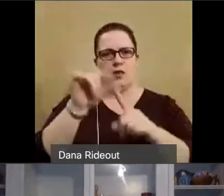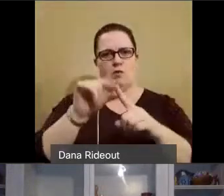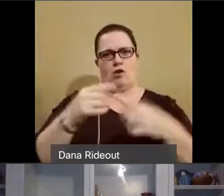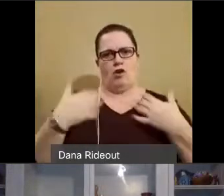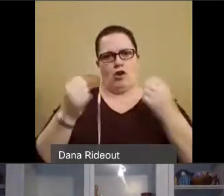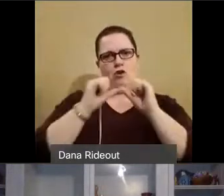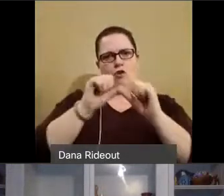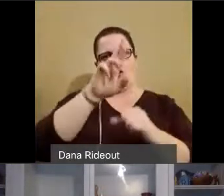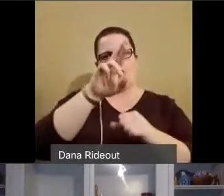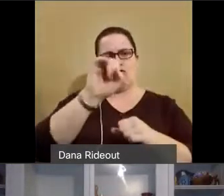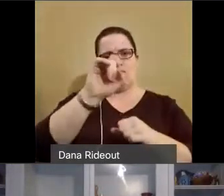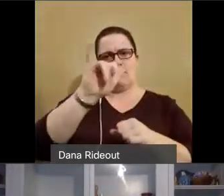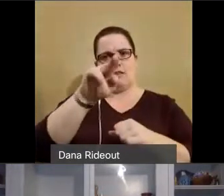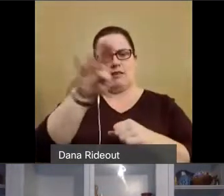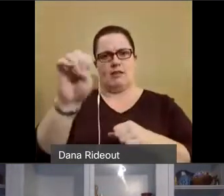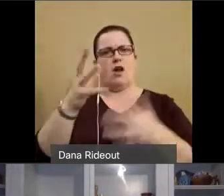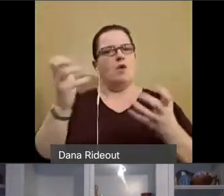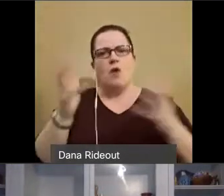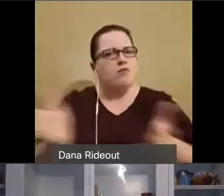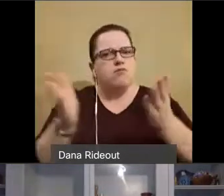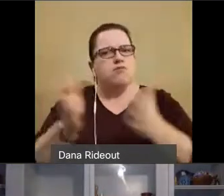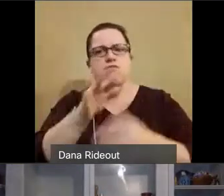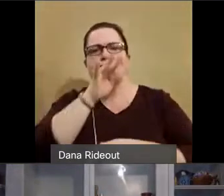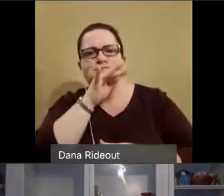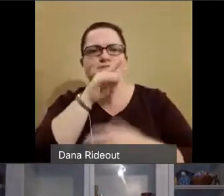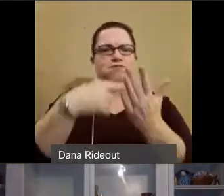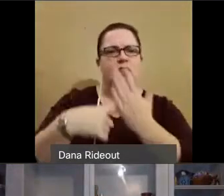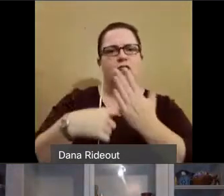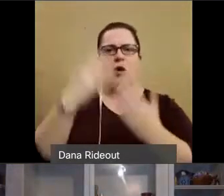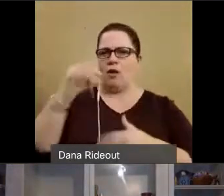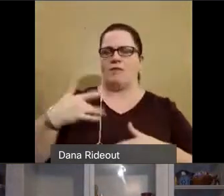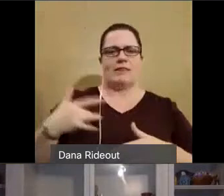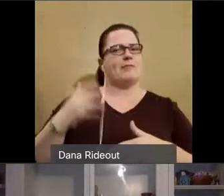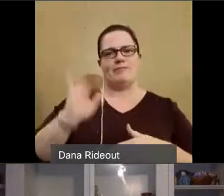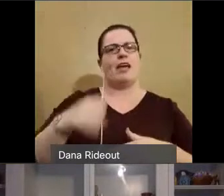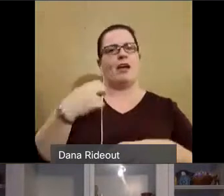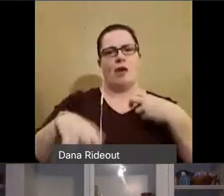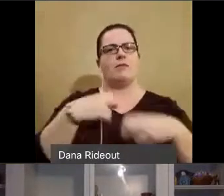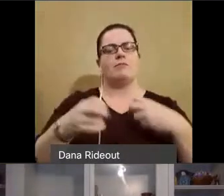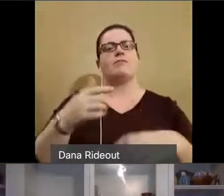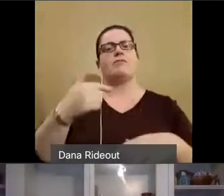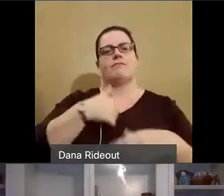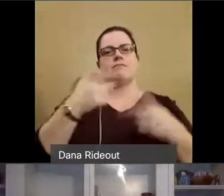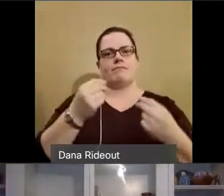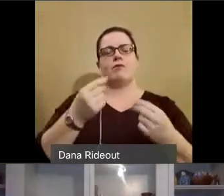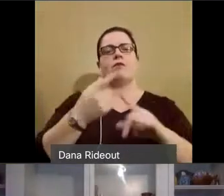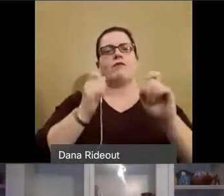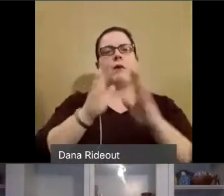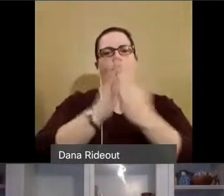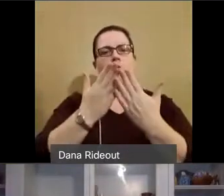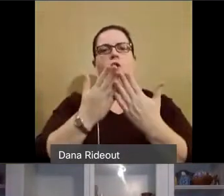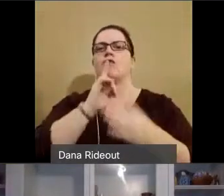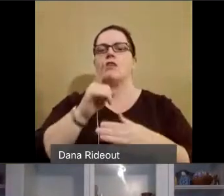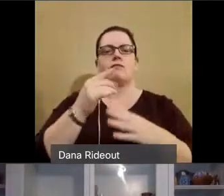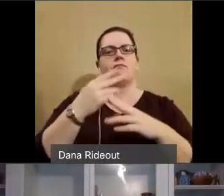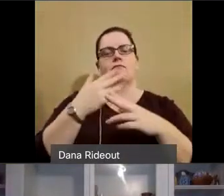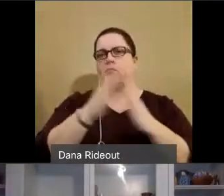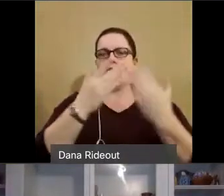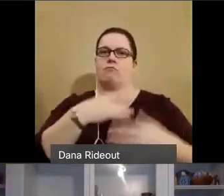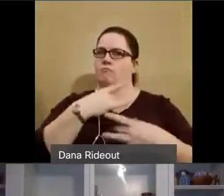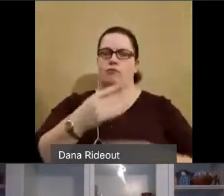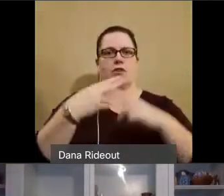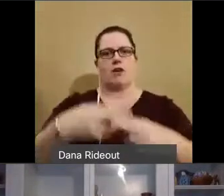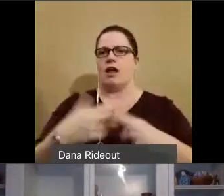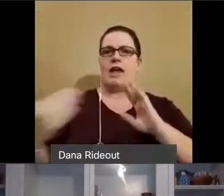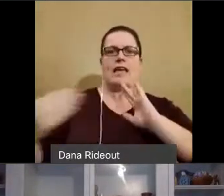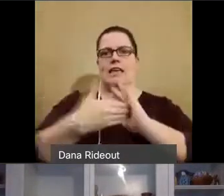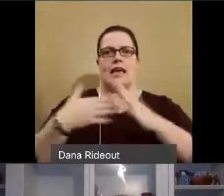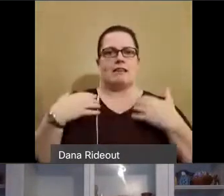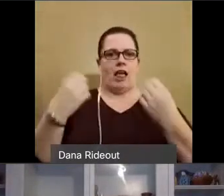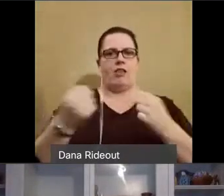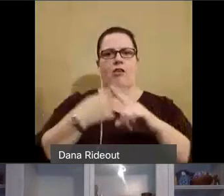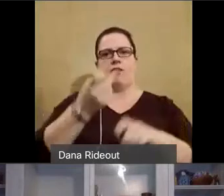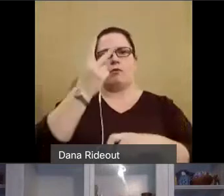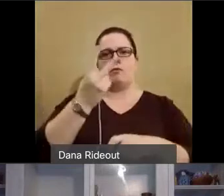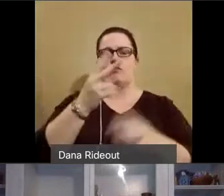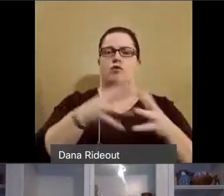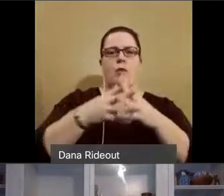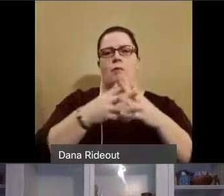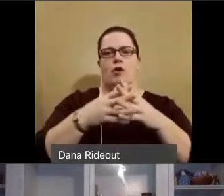What motivates all this talk and why? I think it's really problematic. And I'm taking my cue from a book, a really interesting book called against health by 2, American scholars, Jonathan, medical and Kirkland where they kind of lay out.